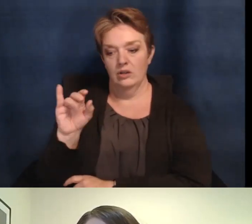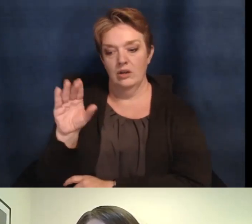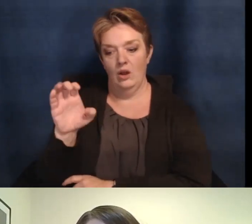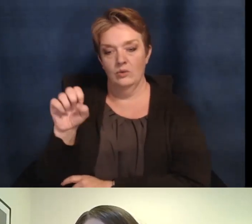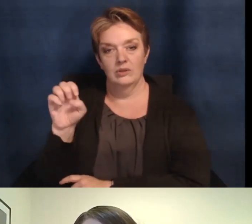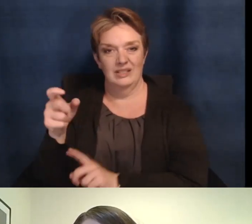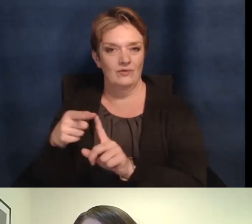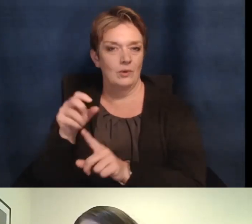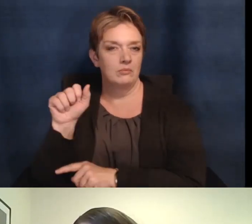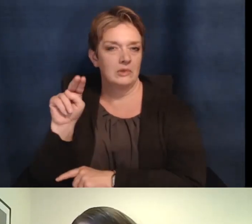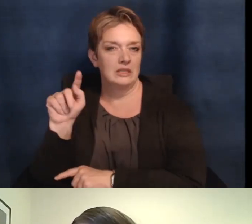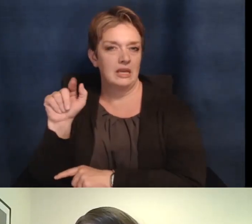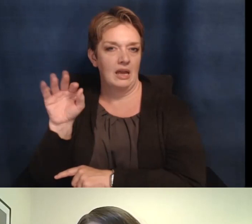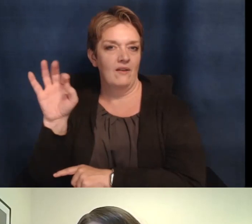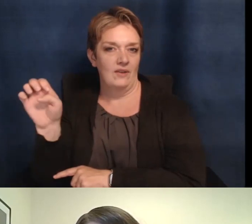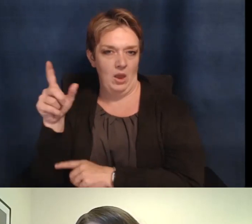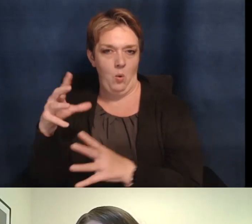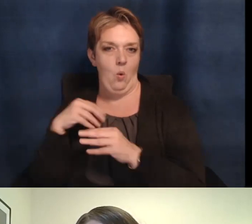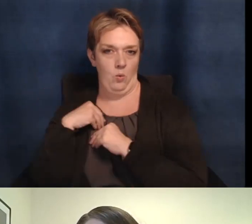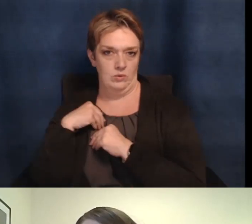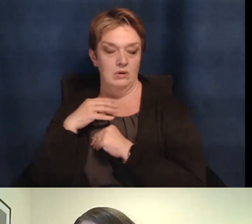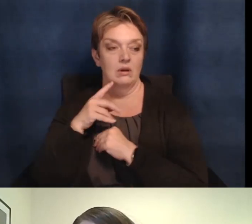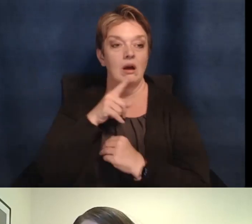And originally, the property was donated with the intention of